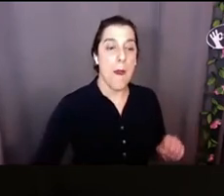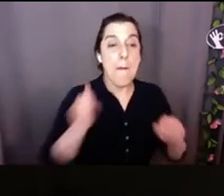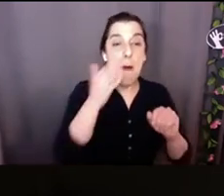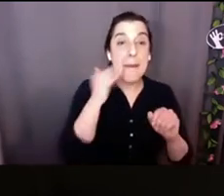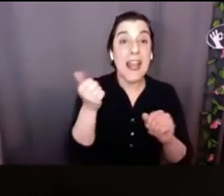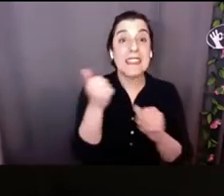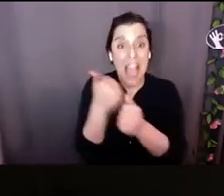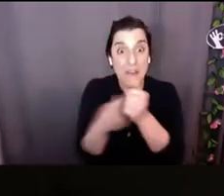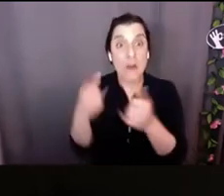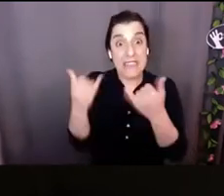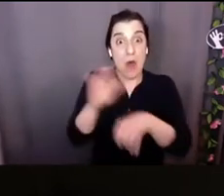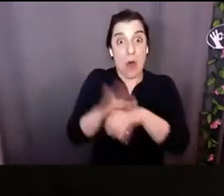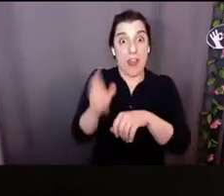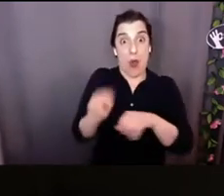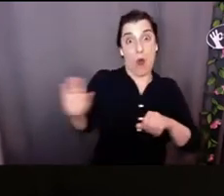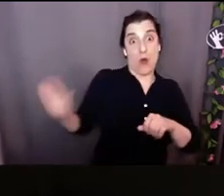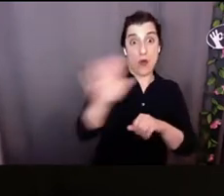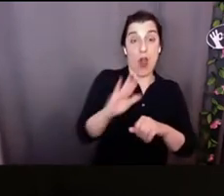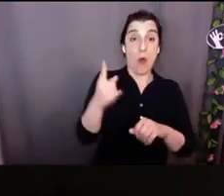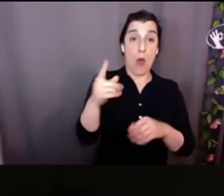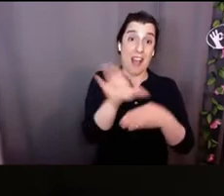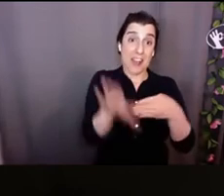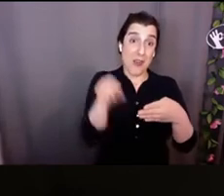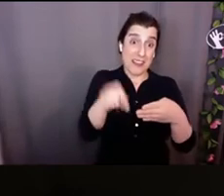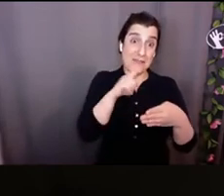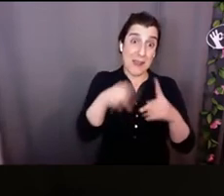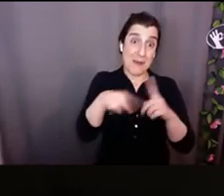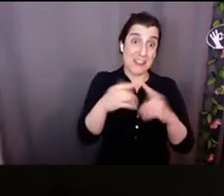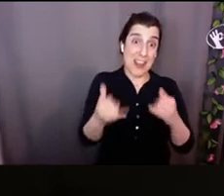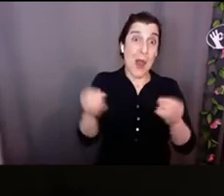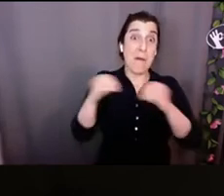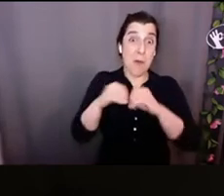one consequence that's positive is that more people are figuring out why a